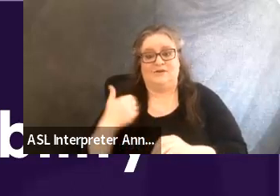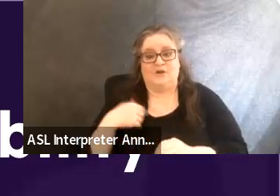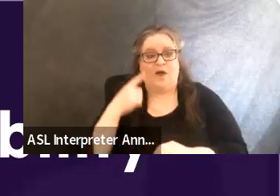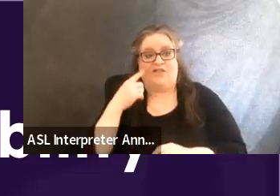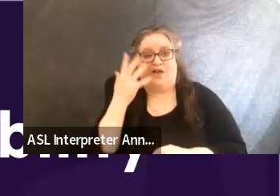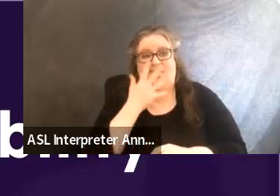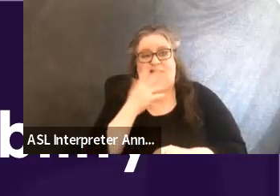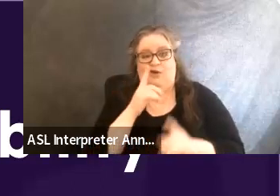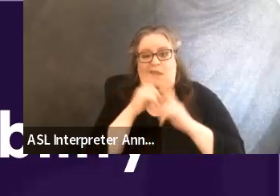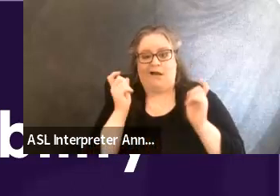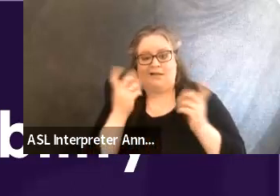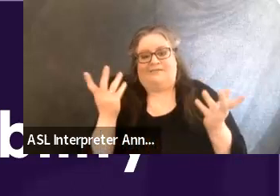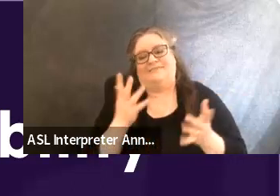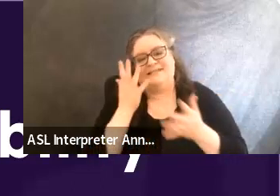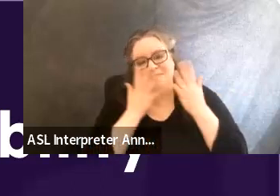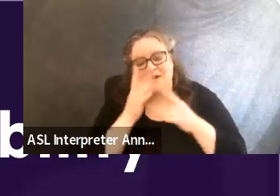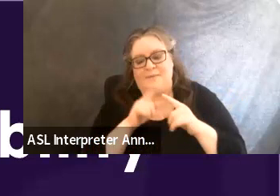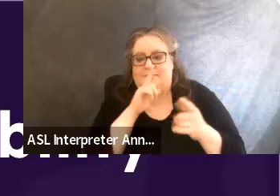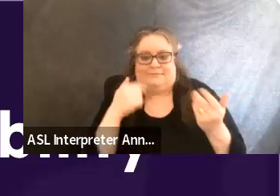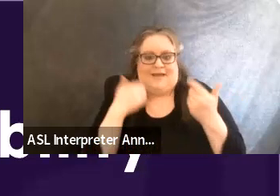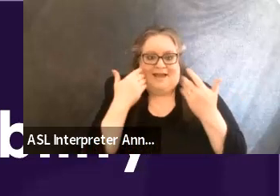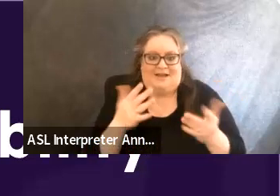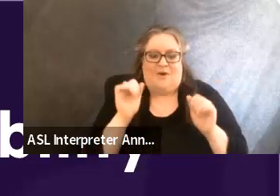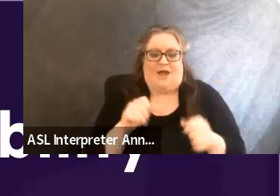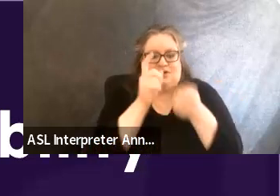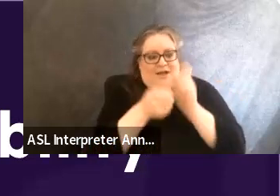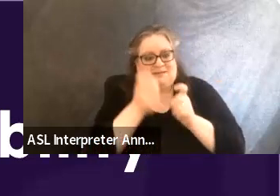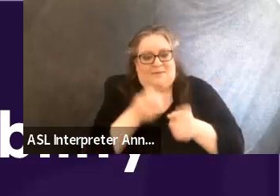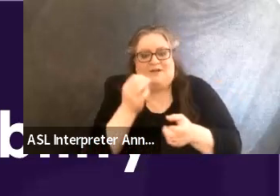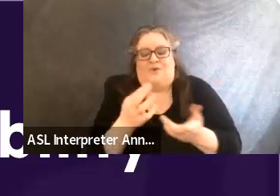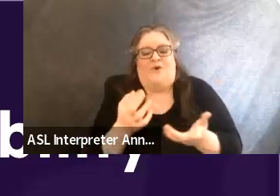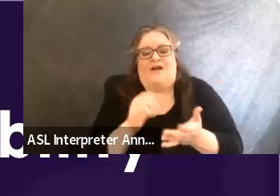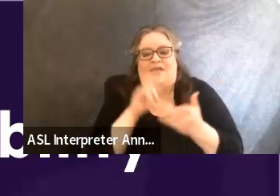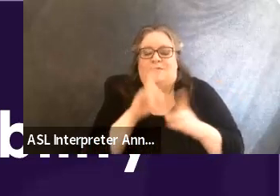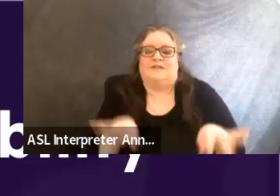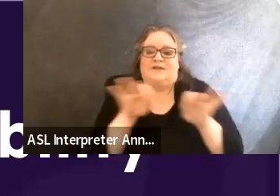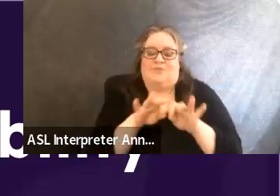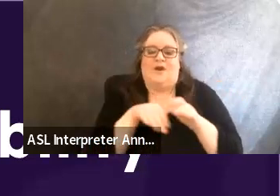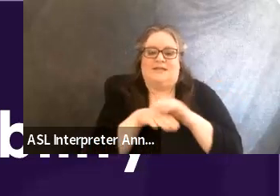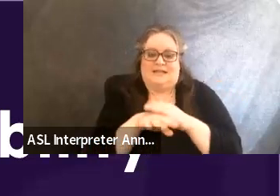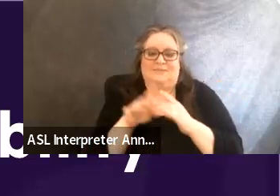It's embarrassing, but I didn't know I could customize it or that it was a very important accessibility feature.